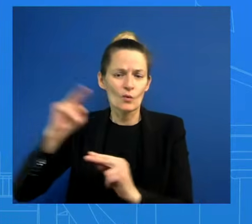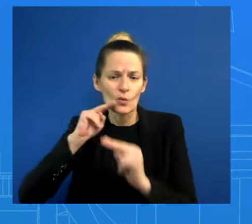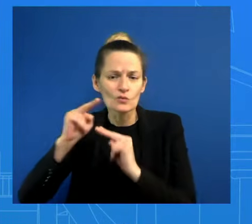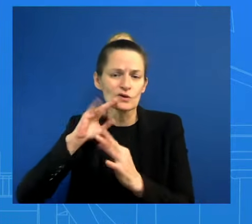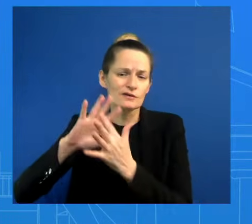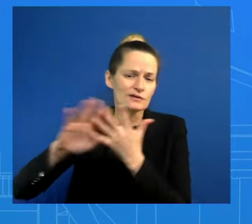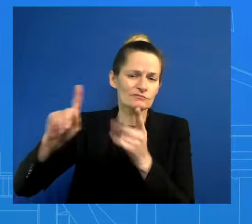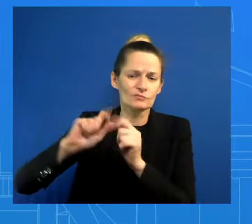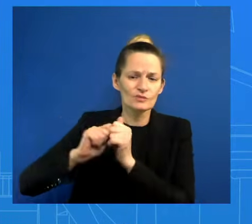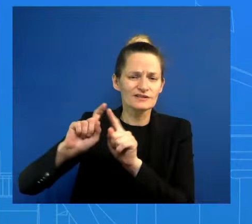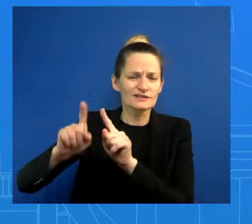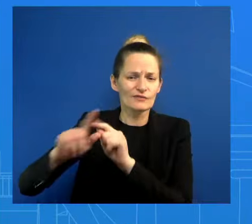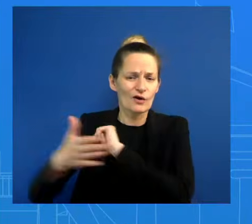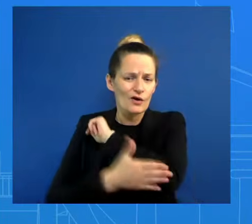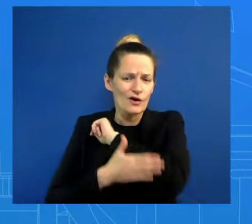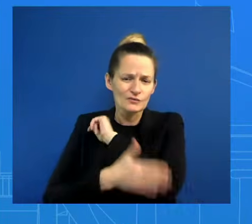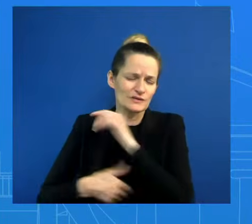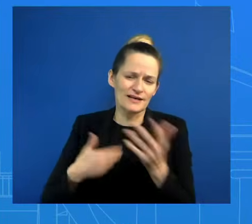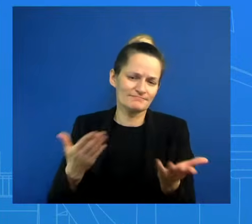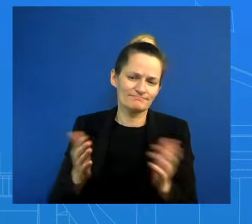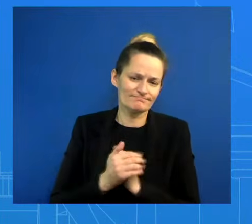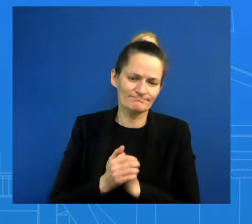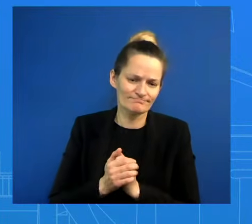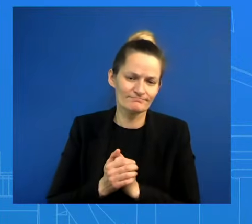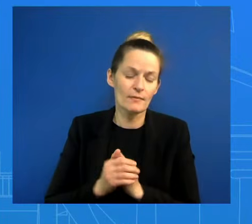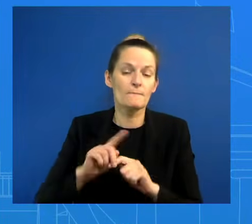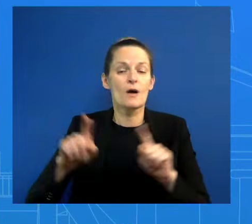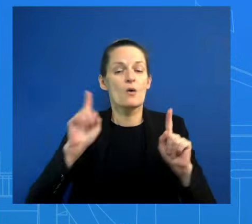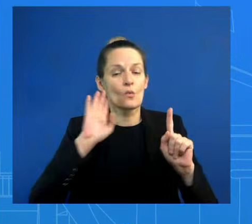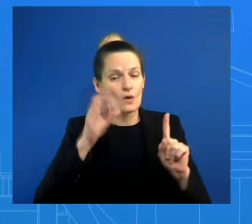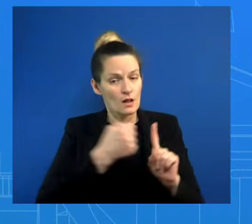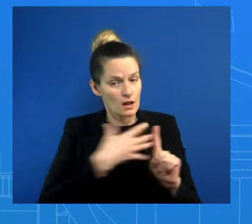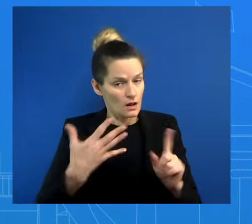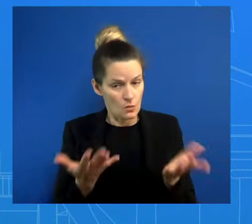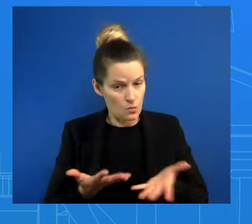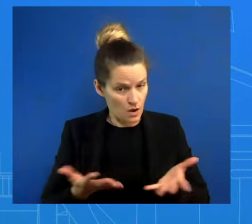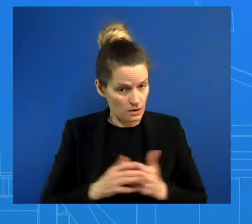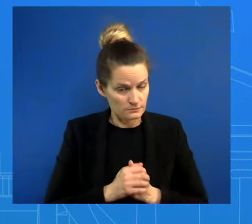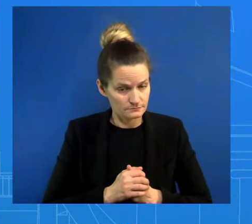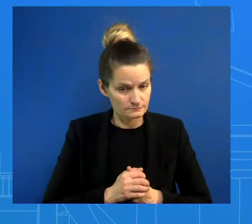What I will say is that this President is committed -- as I've said many times, as he has said --